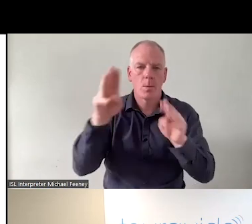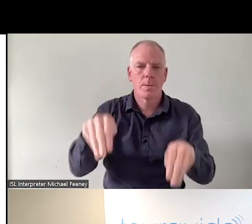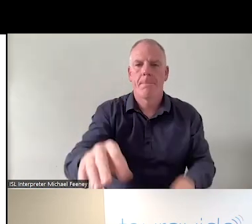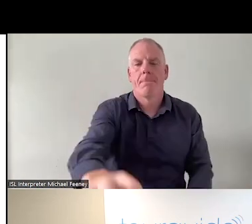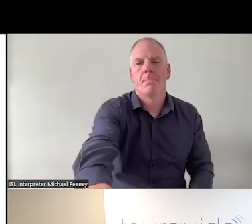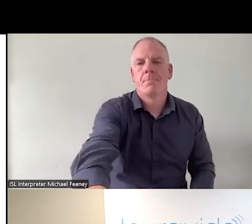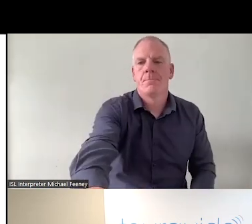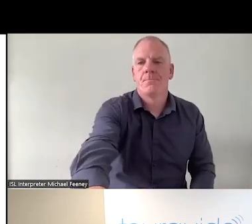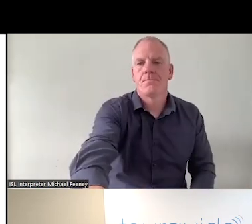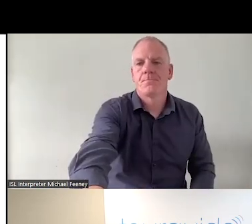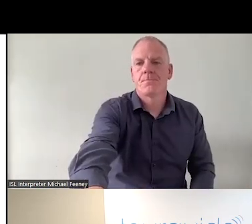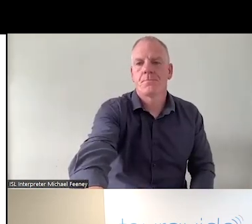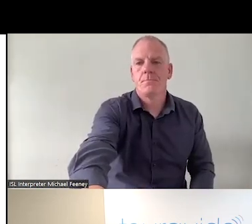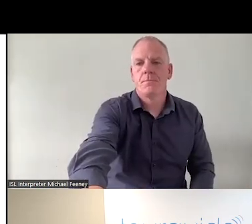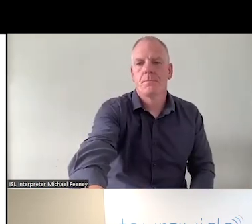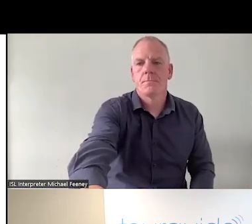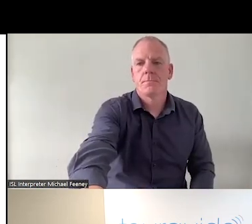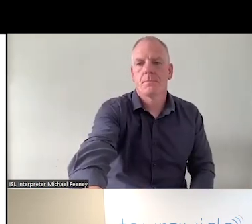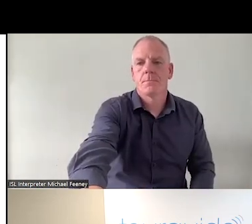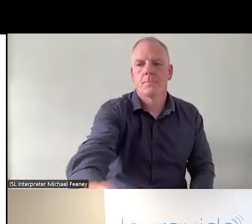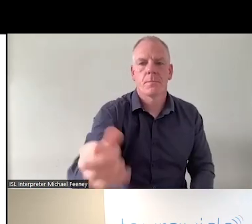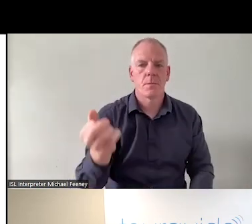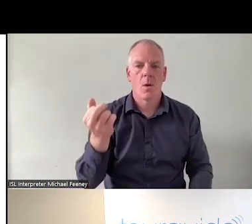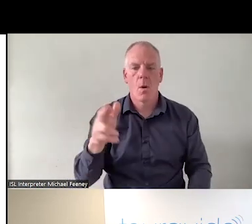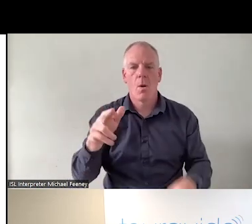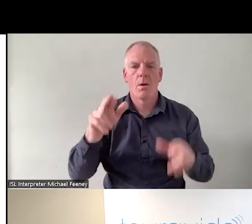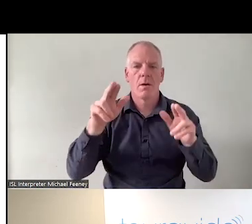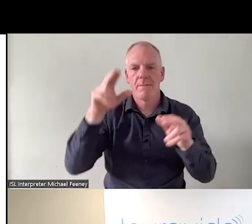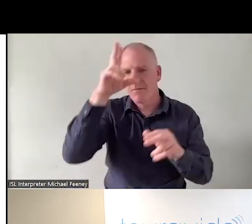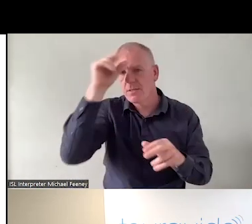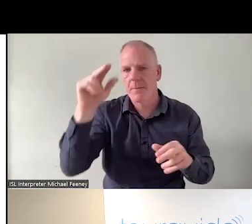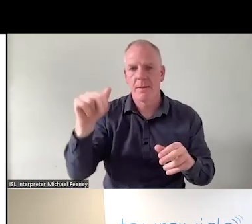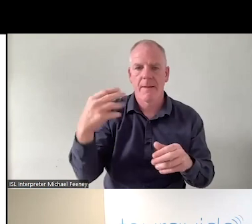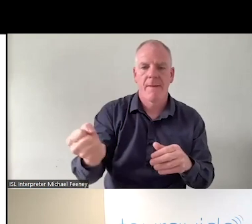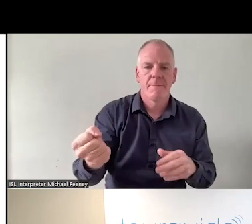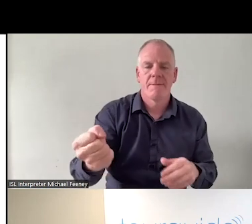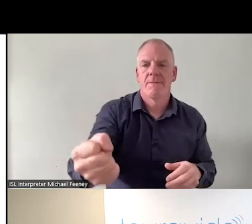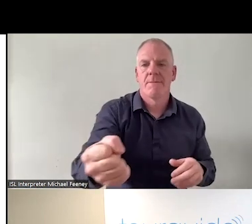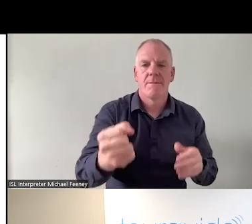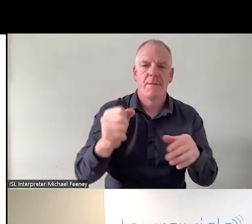Or if you wanted, for example, if you had a theatre situation front of house,